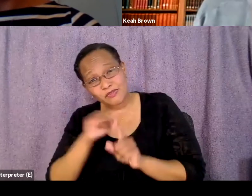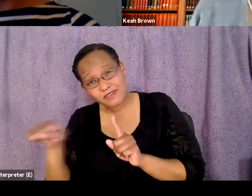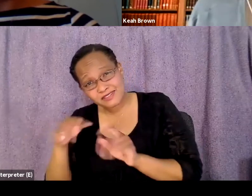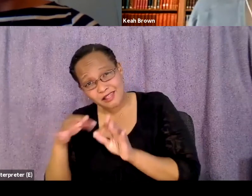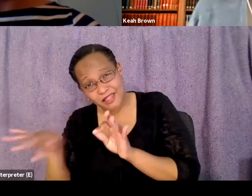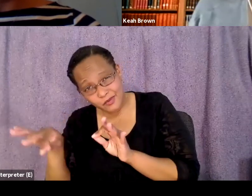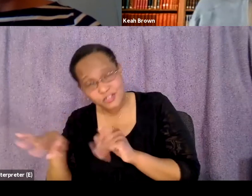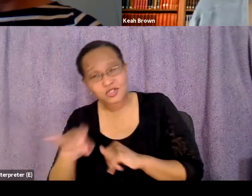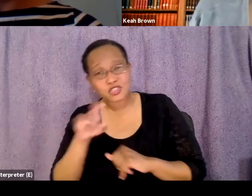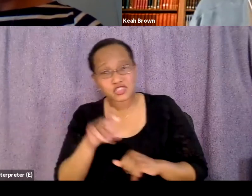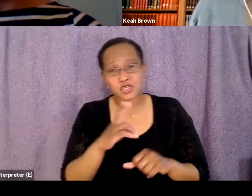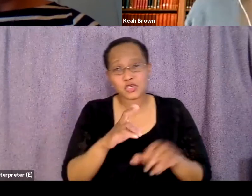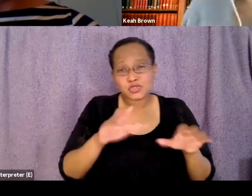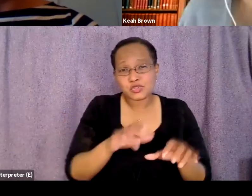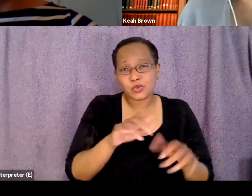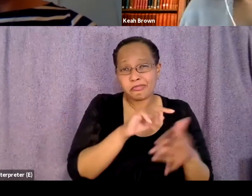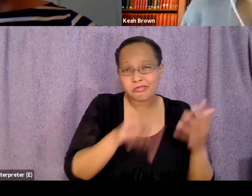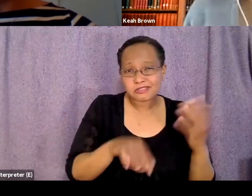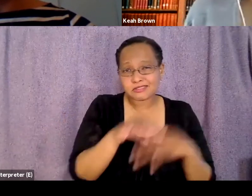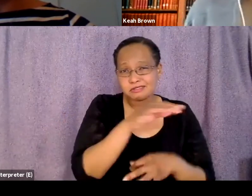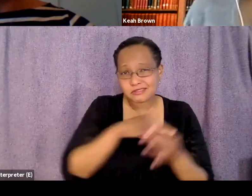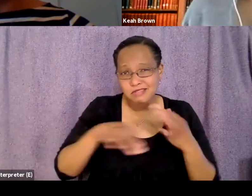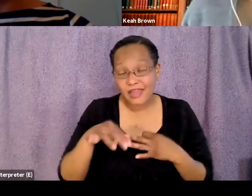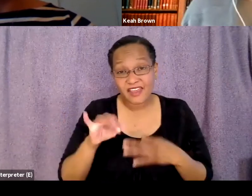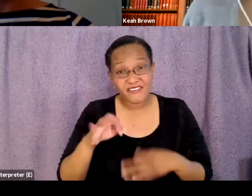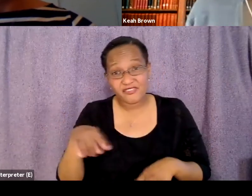Keah Brown: Doing that and do this instead if they're not getting it after the fourth